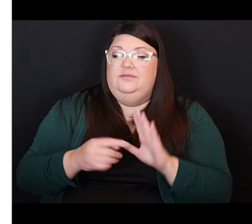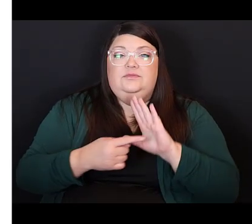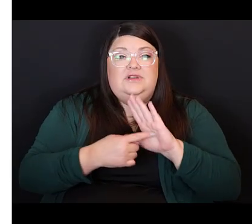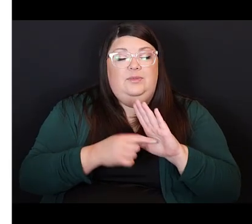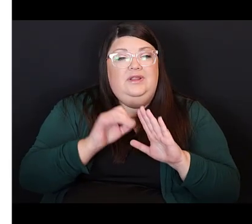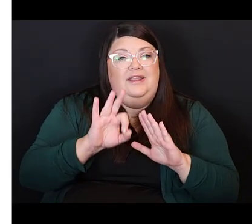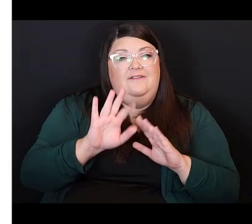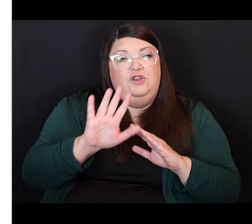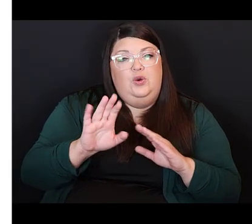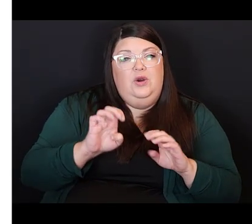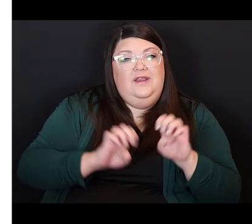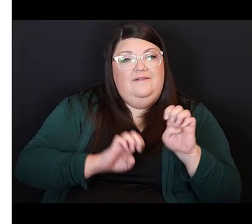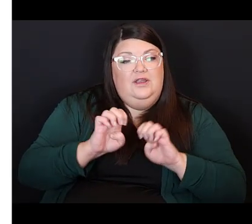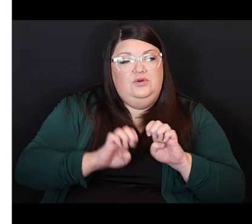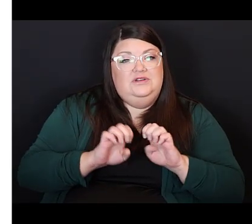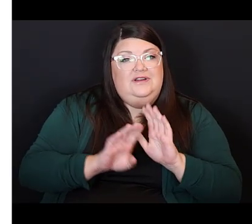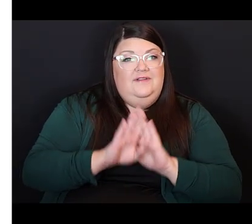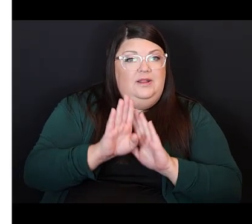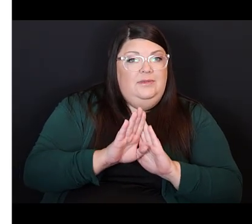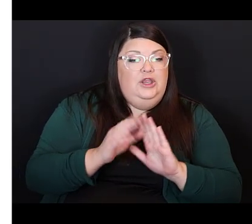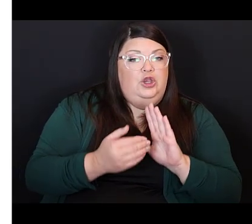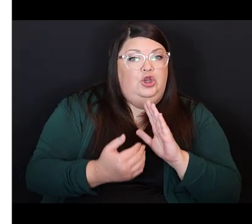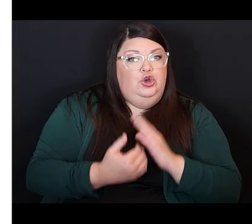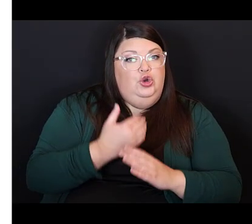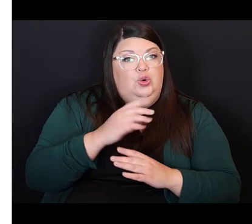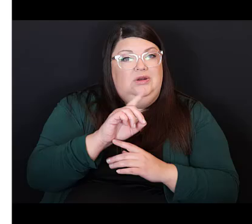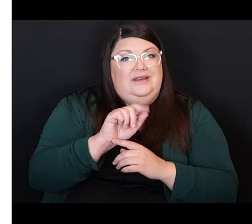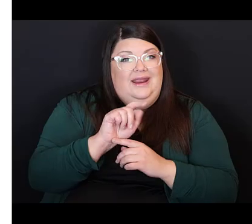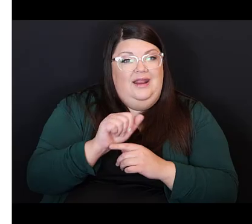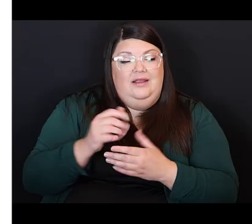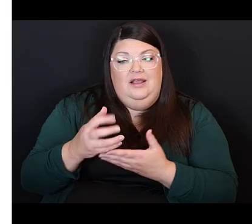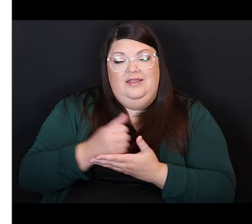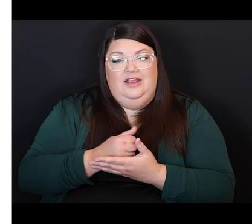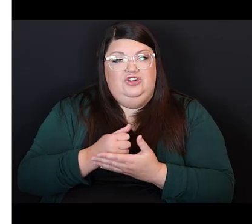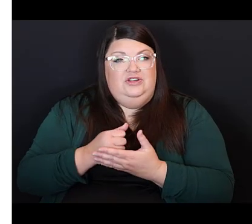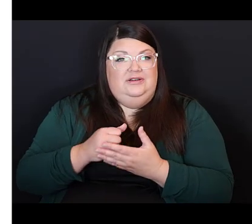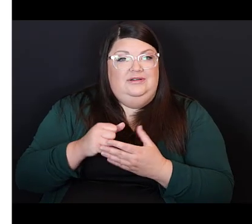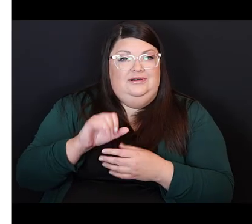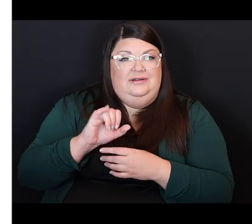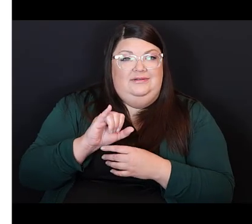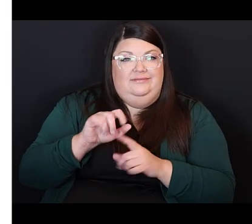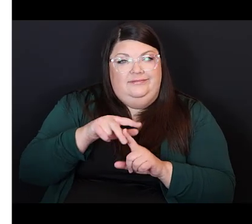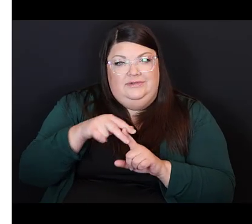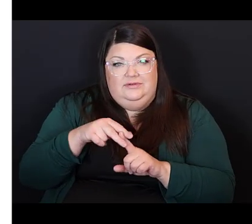For example, if your evaluation is developing new data collection instruments like surveys